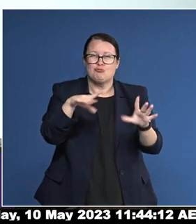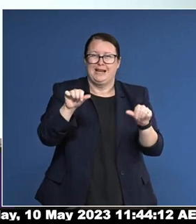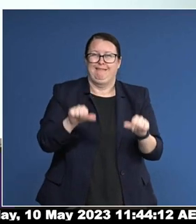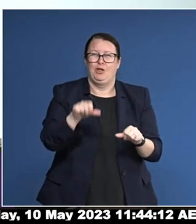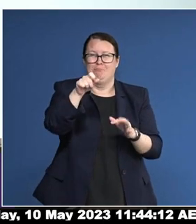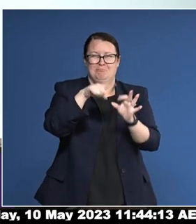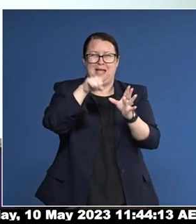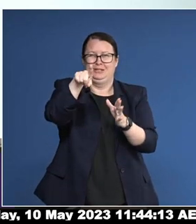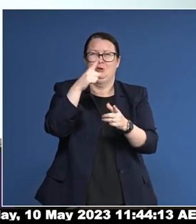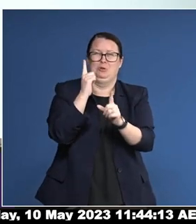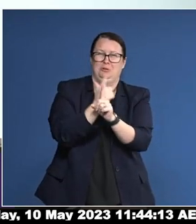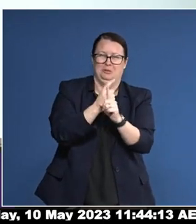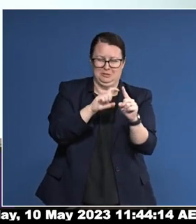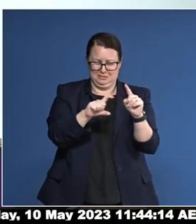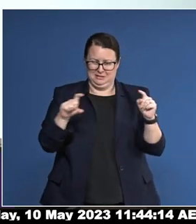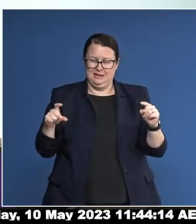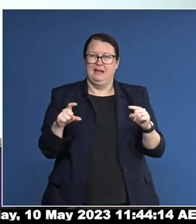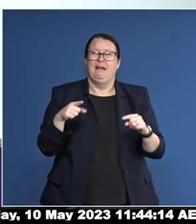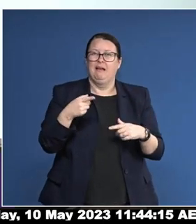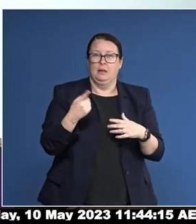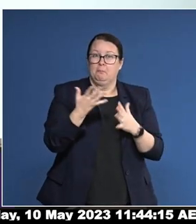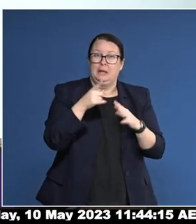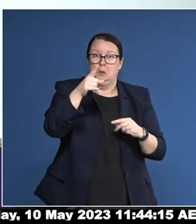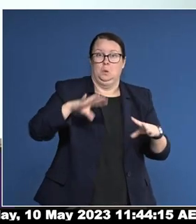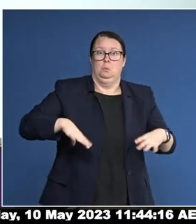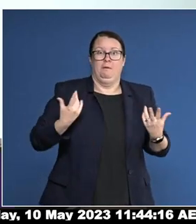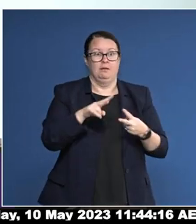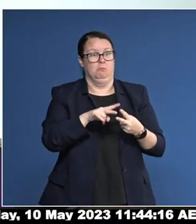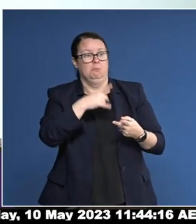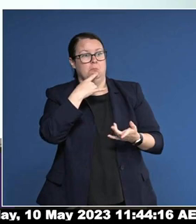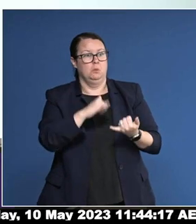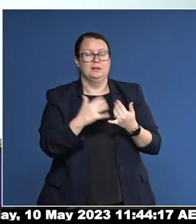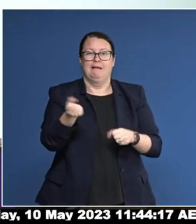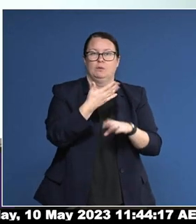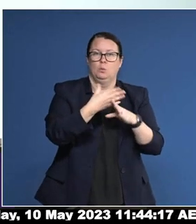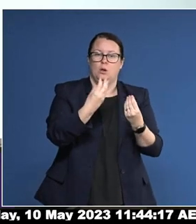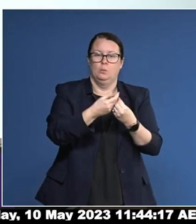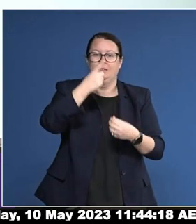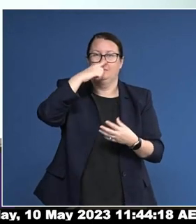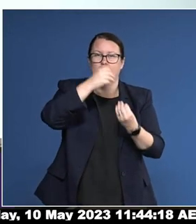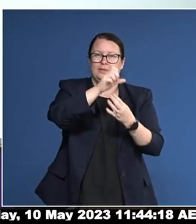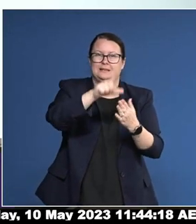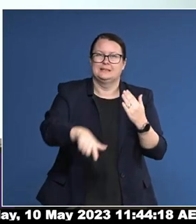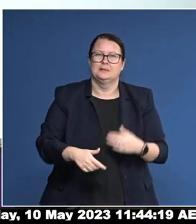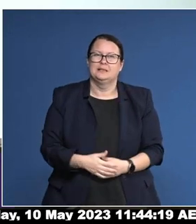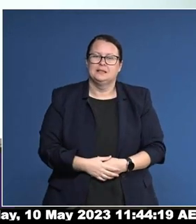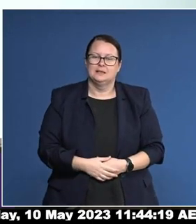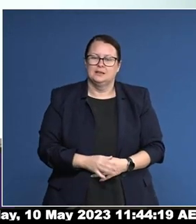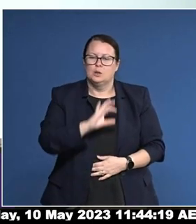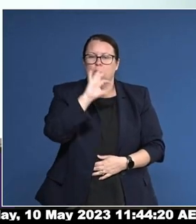have of disabled students. Do you agree with my proposition now, that you've got no records of talking to Kaleb or